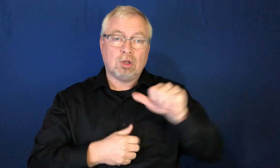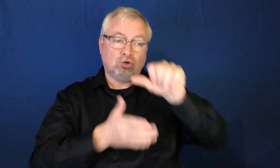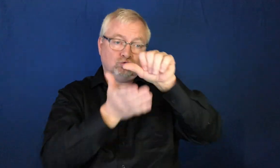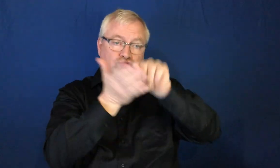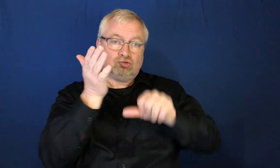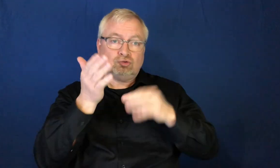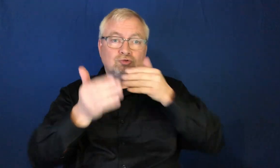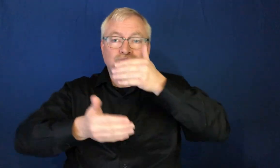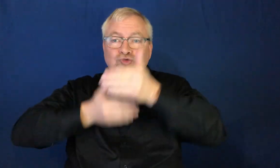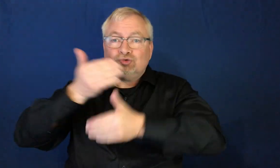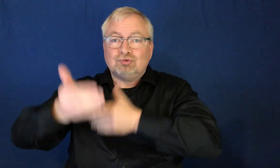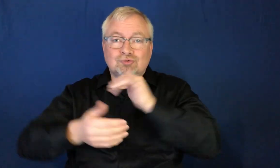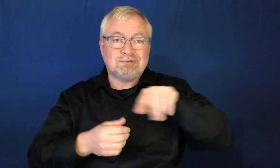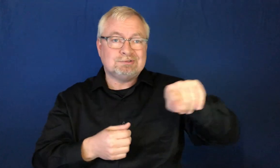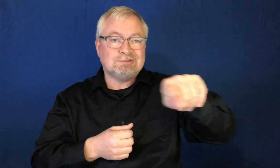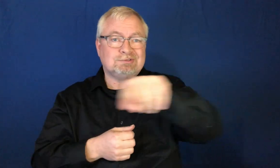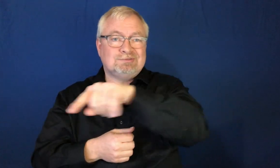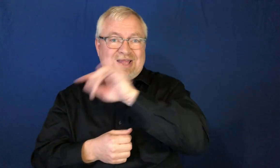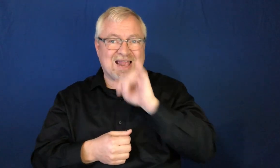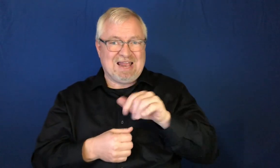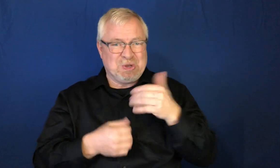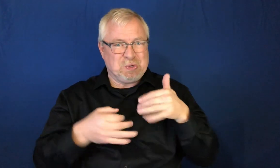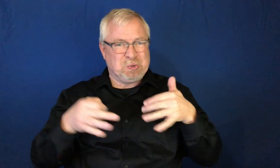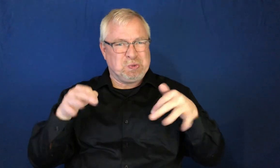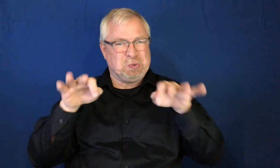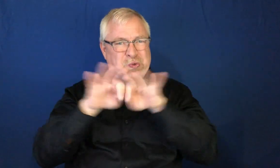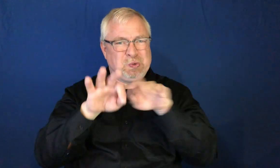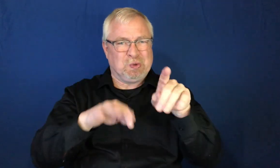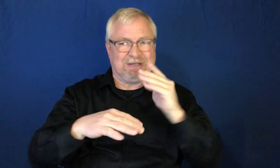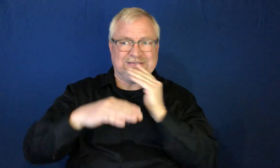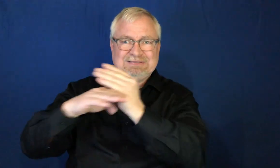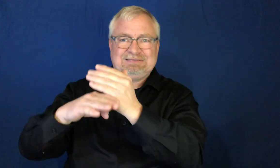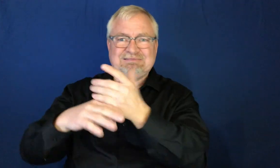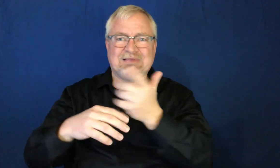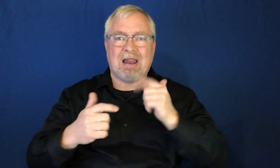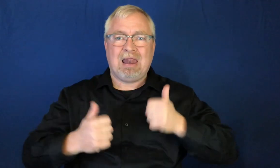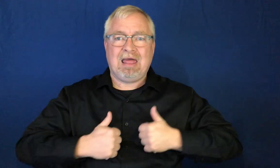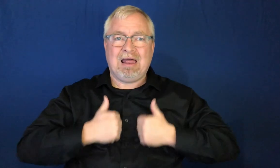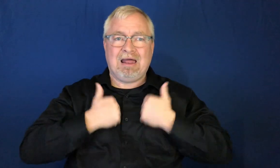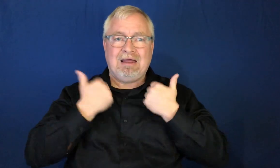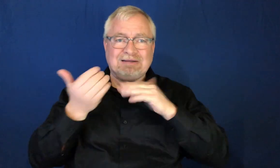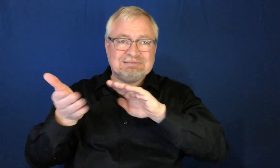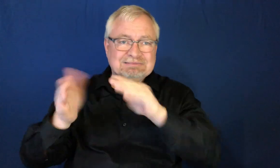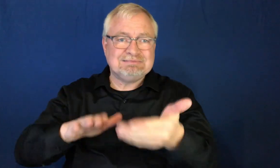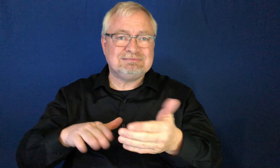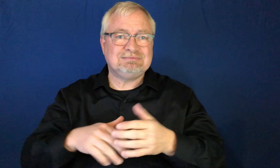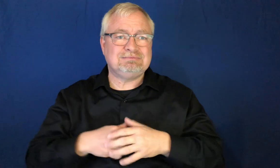Surgeries and procedures that prevent loss of life,